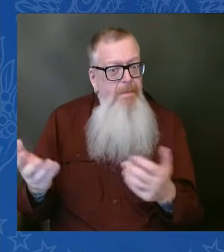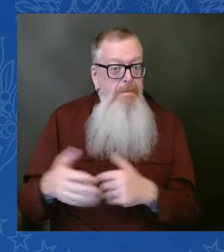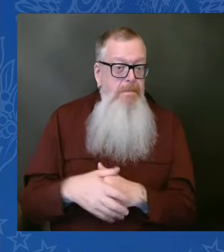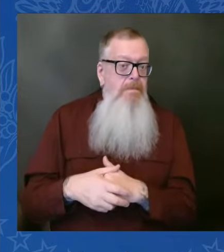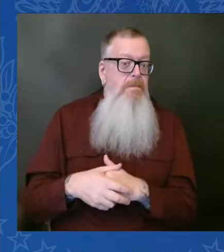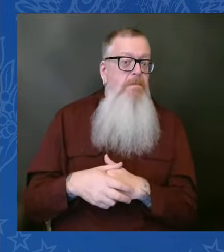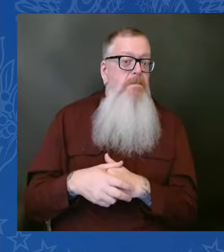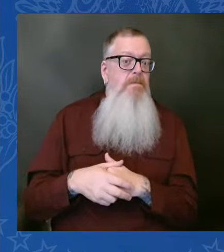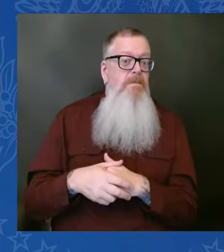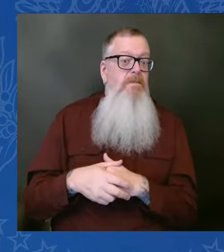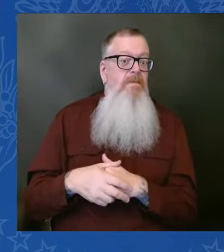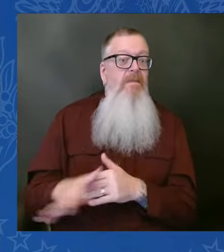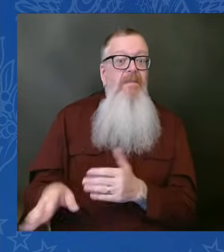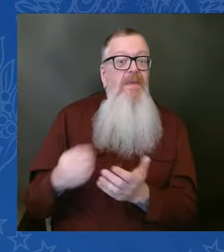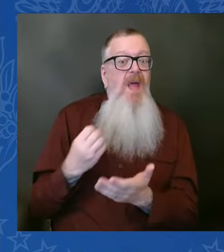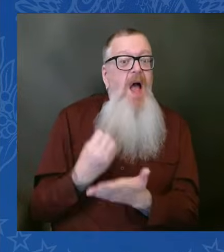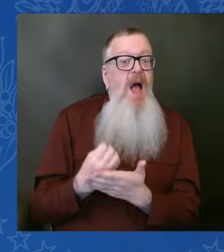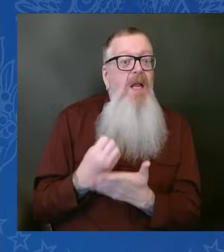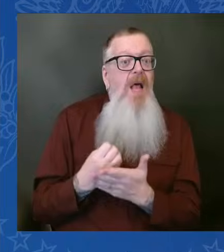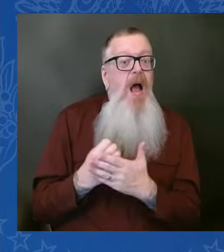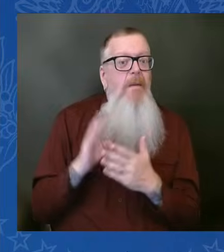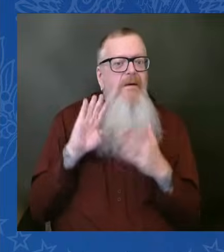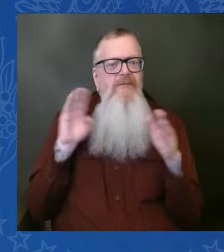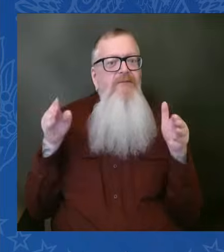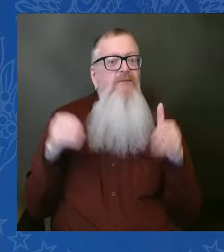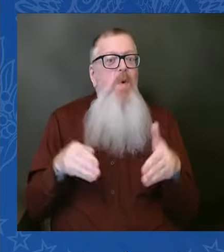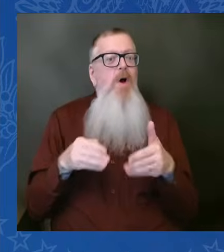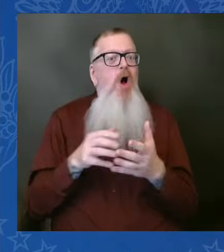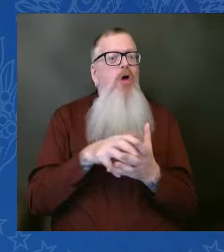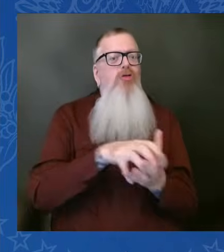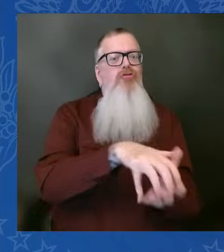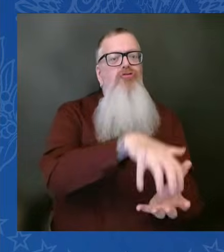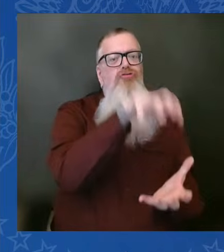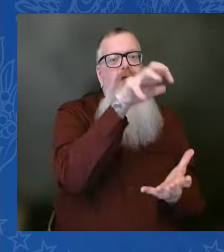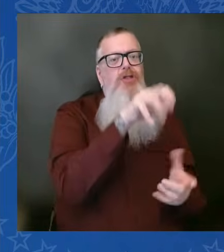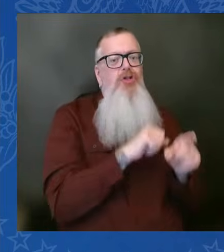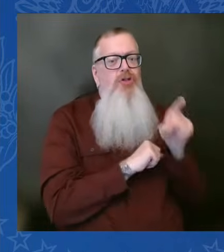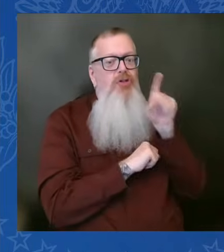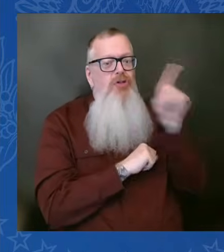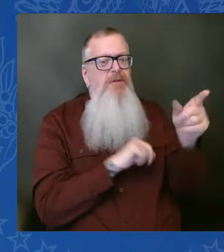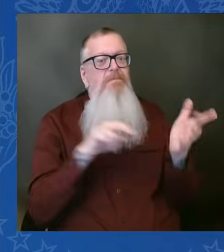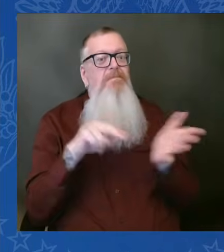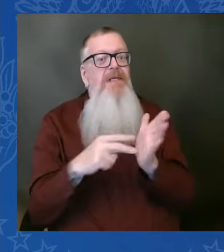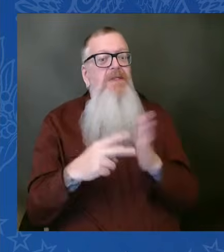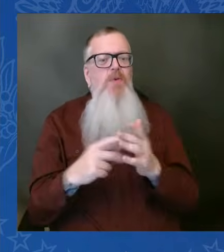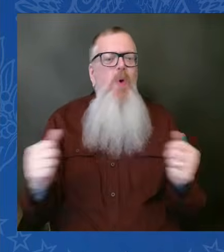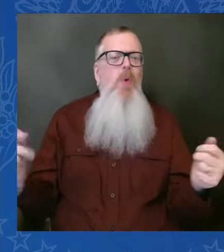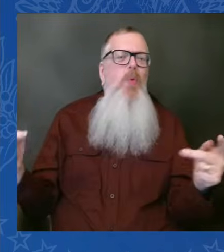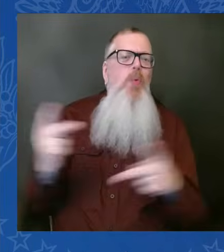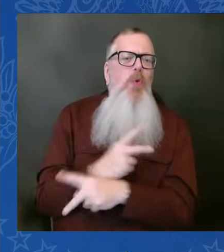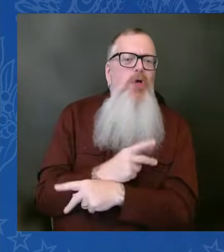deeply worsened our fiscal outlook, in my view. To offset the costs, advocates of trickle-down economics